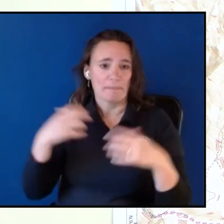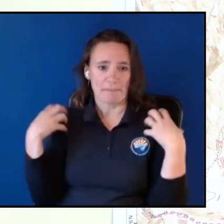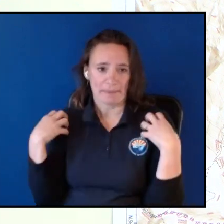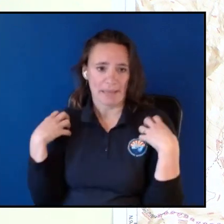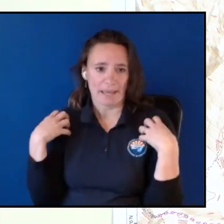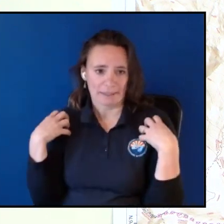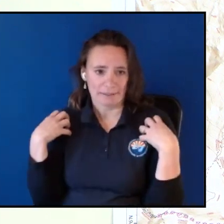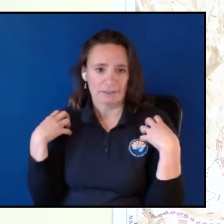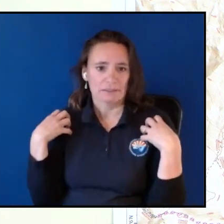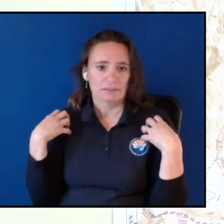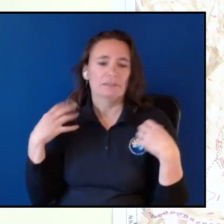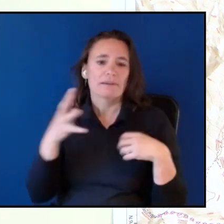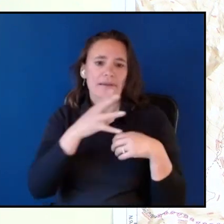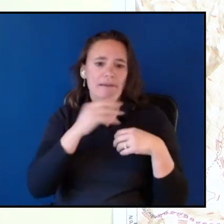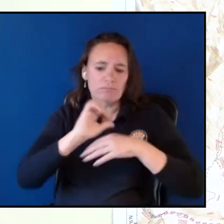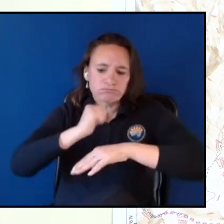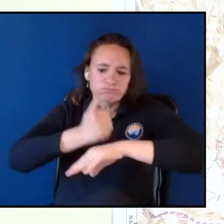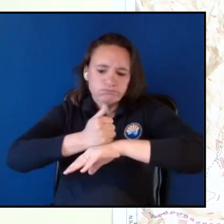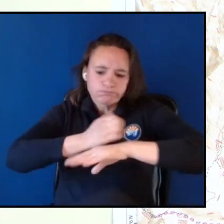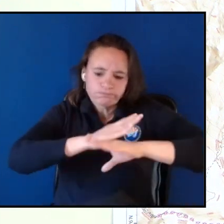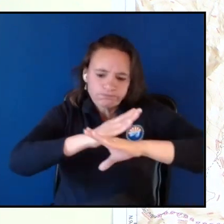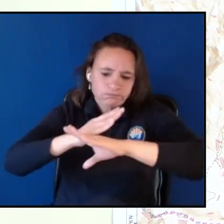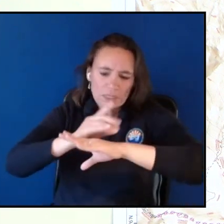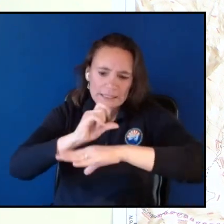putting those pumps in there and then running hose lines in